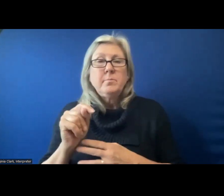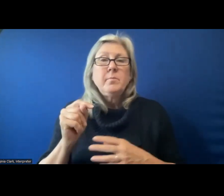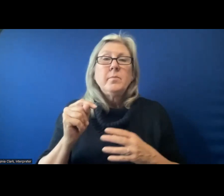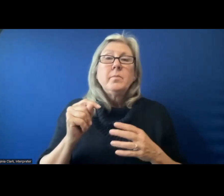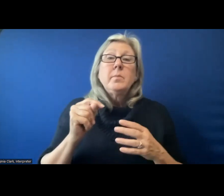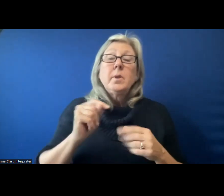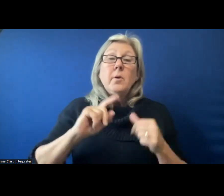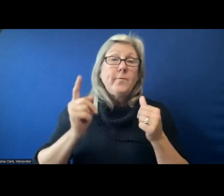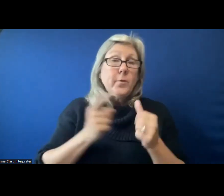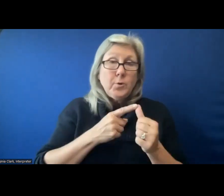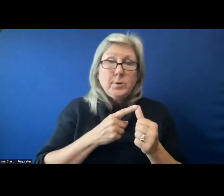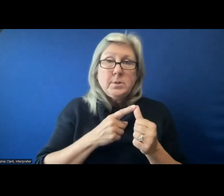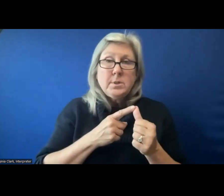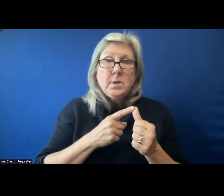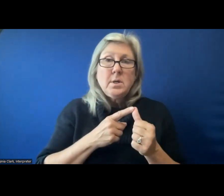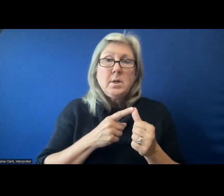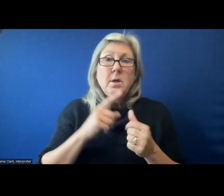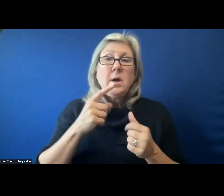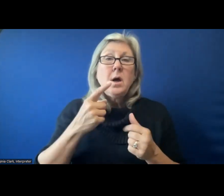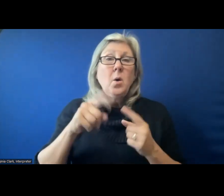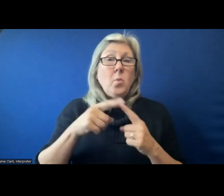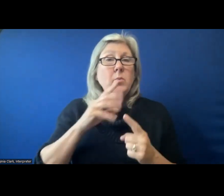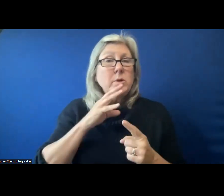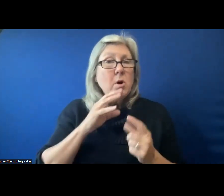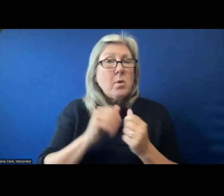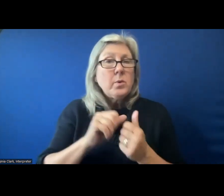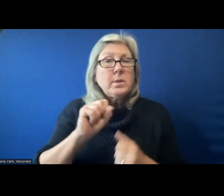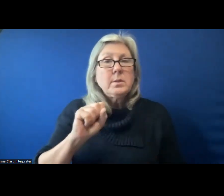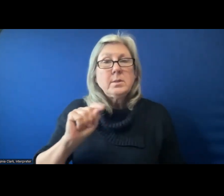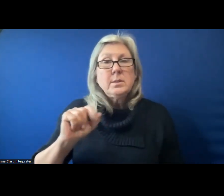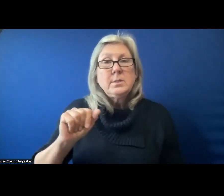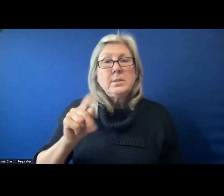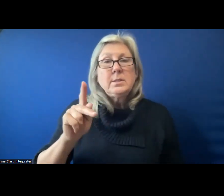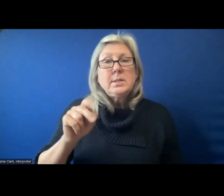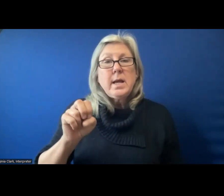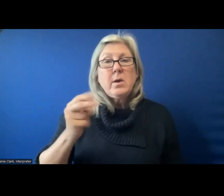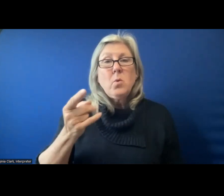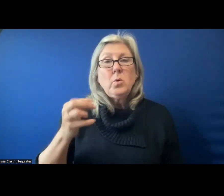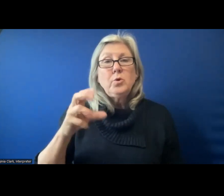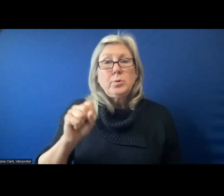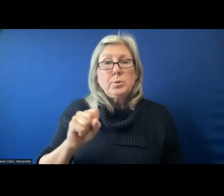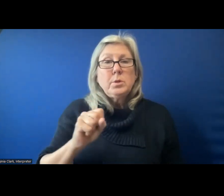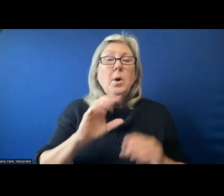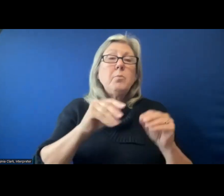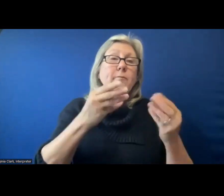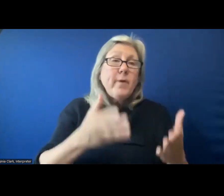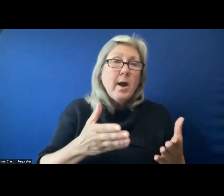First, when we talk to stakeholders and that was providers, self advocates, family members,